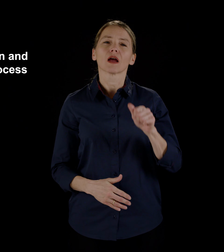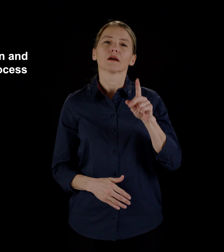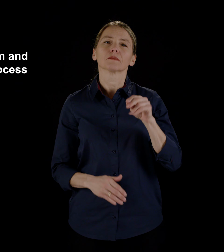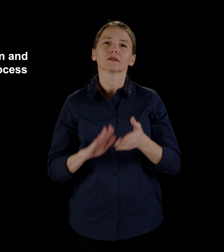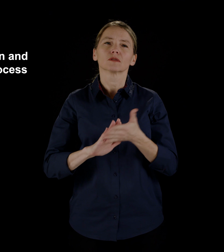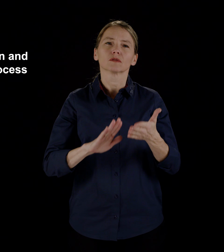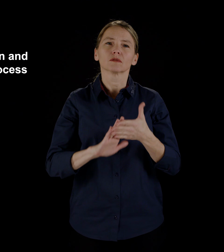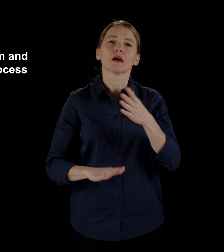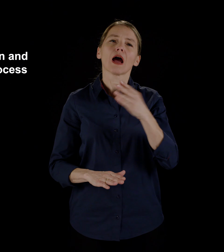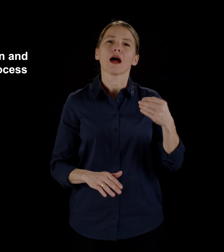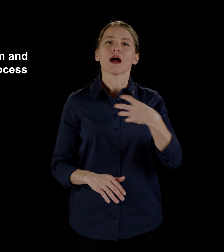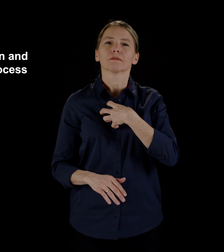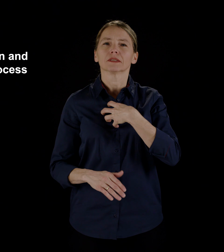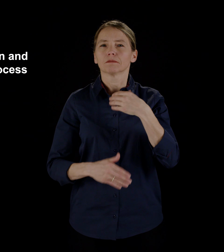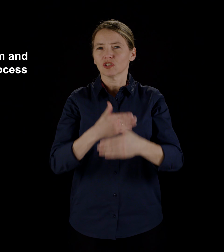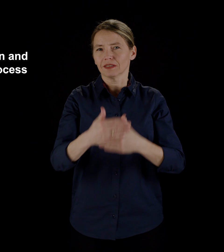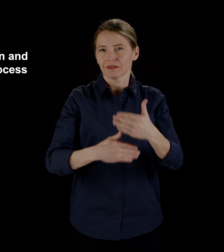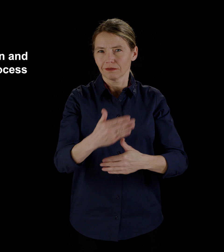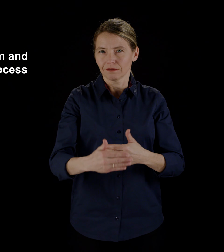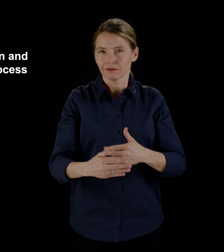Administration and Complaint Process